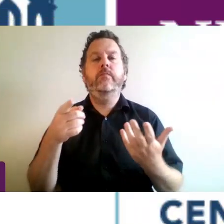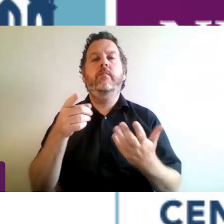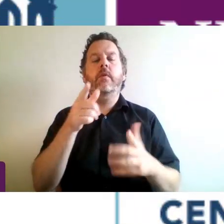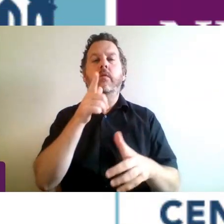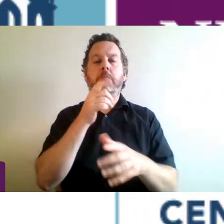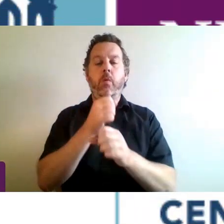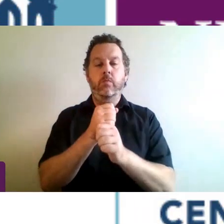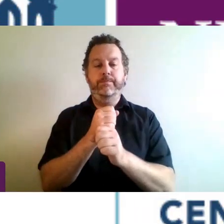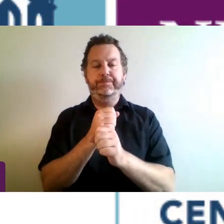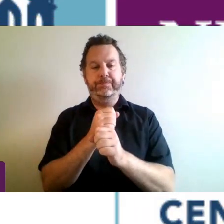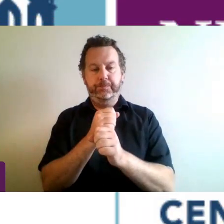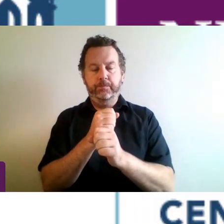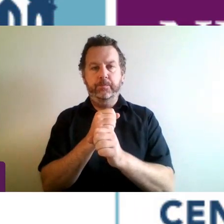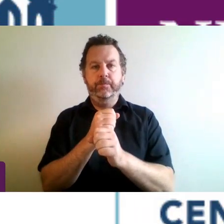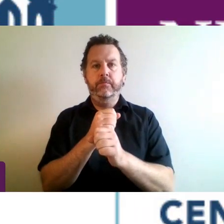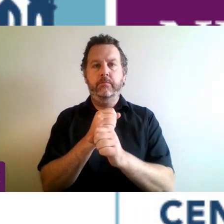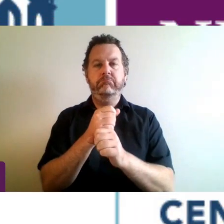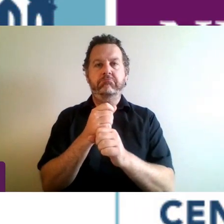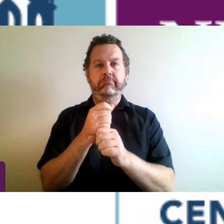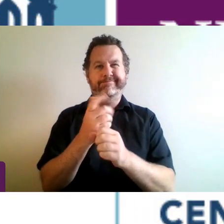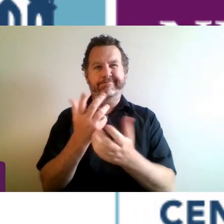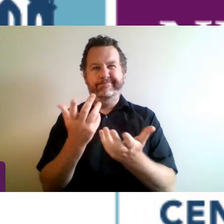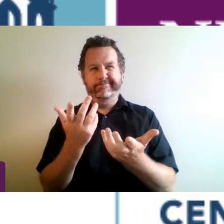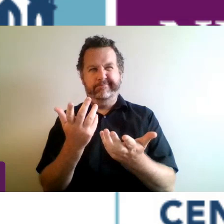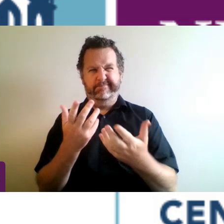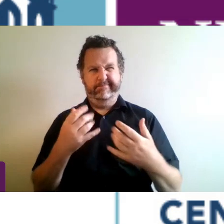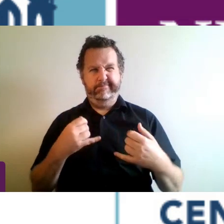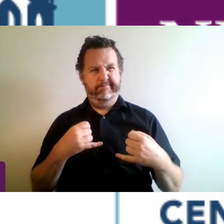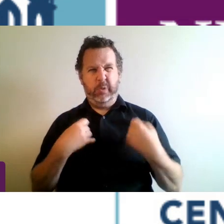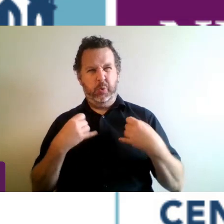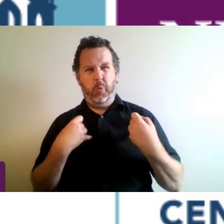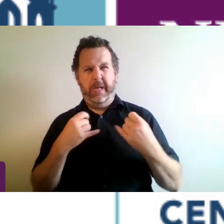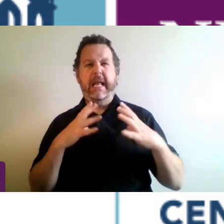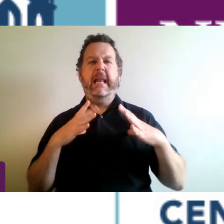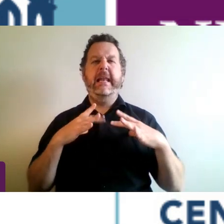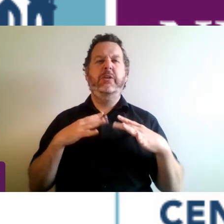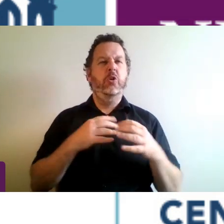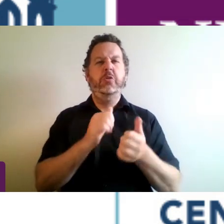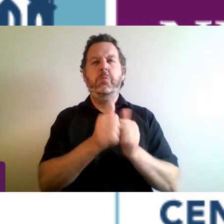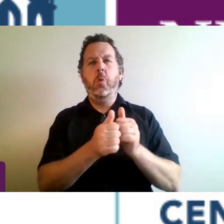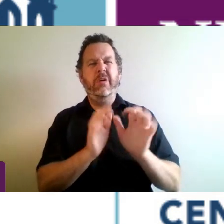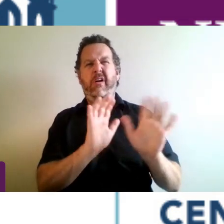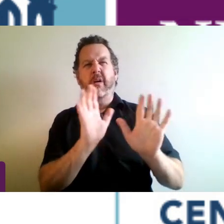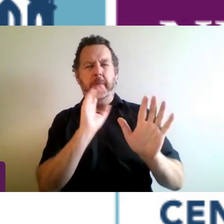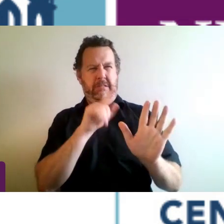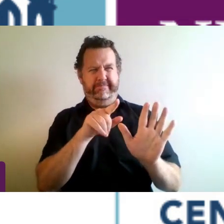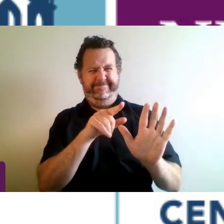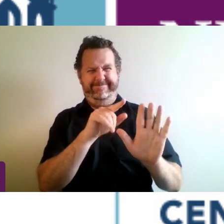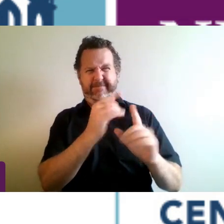Looking at not enjoying leisure activities, because they are related to discrimination.